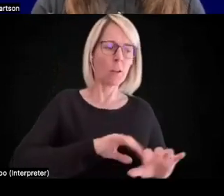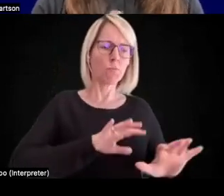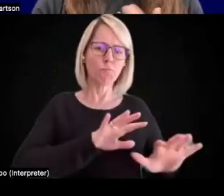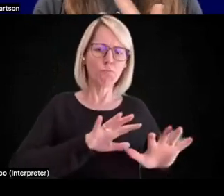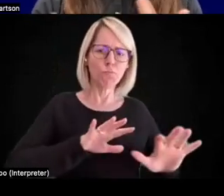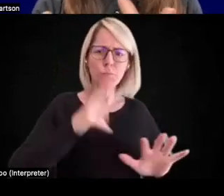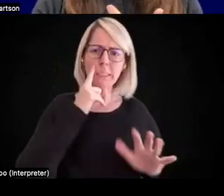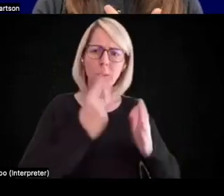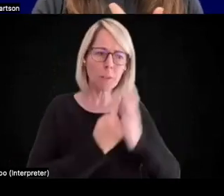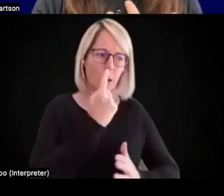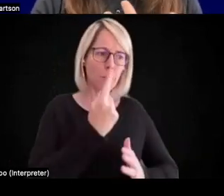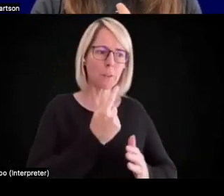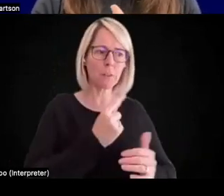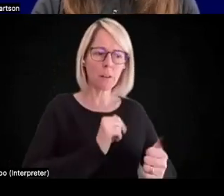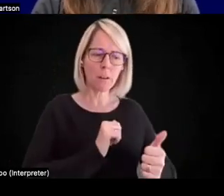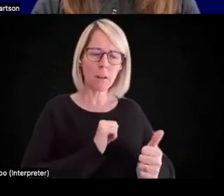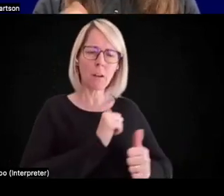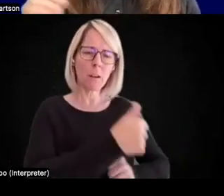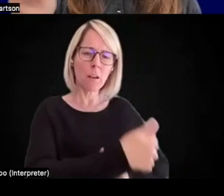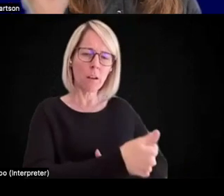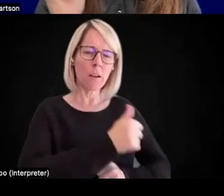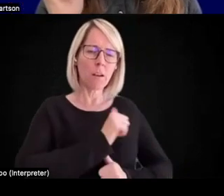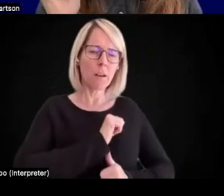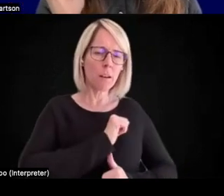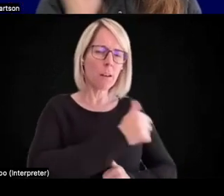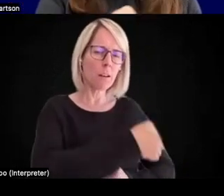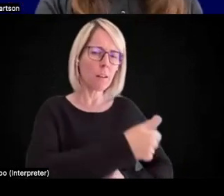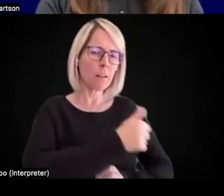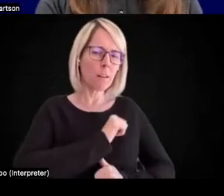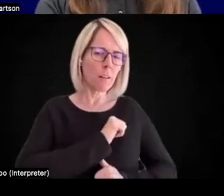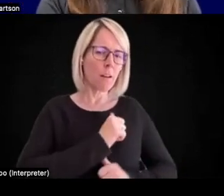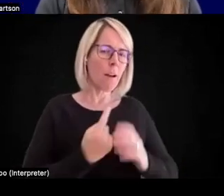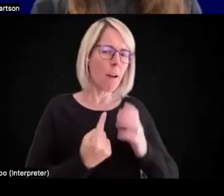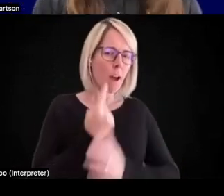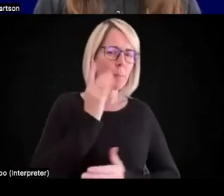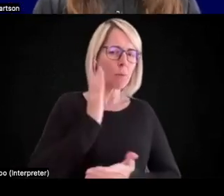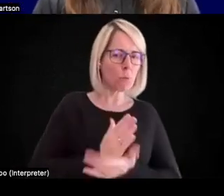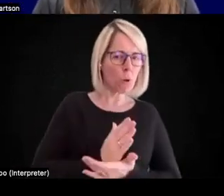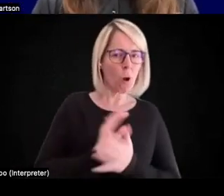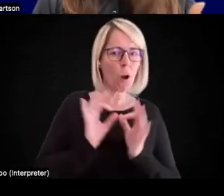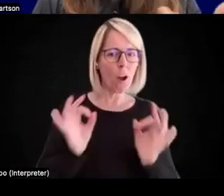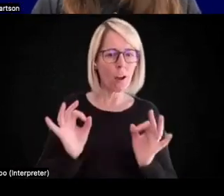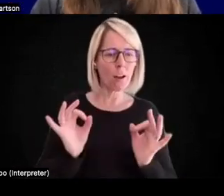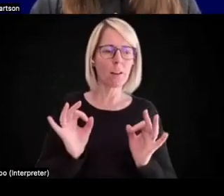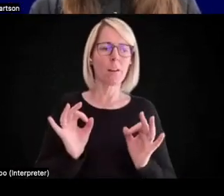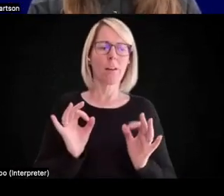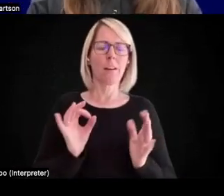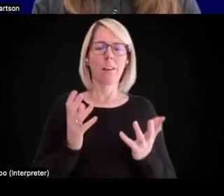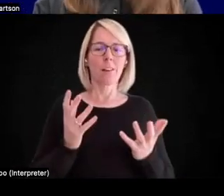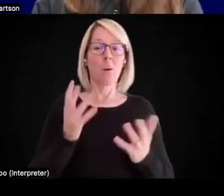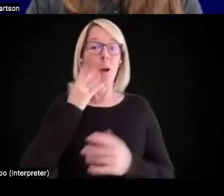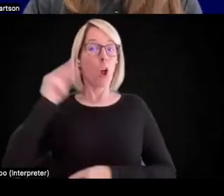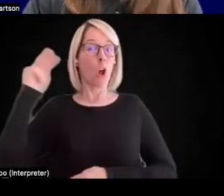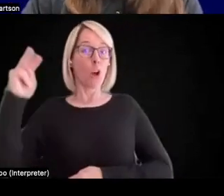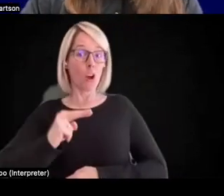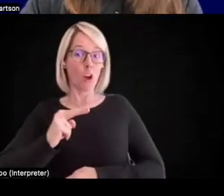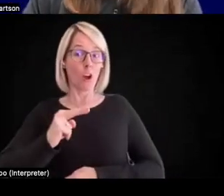whether you have a turn or not or whether you're jumping in and taking the turn from them.